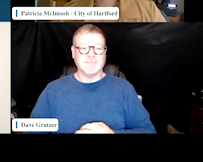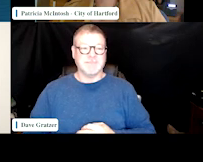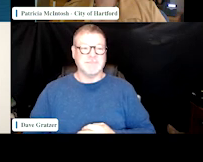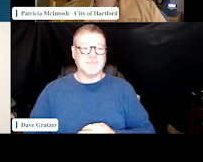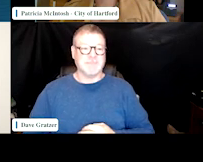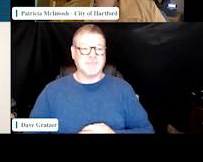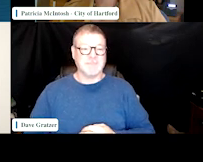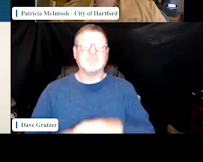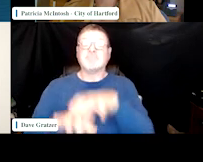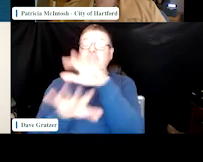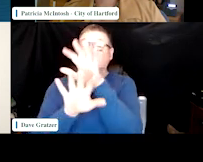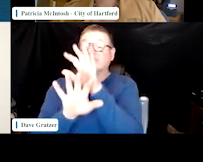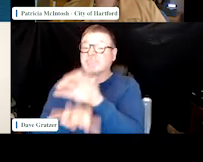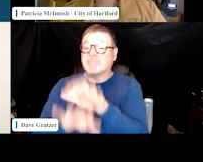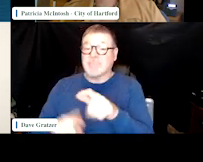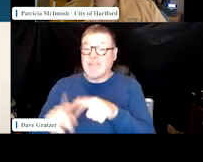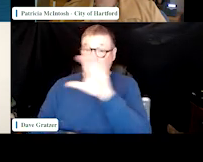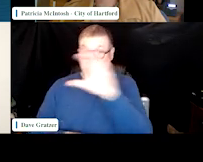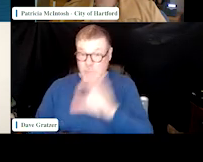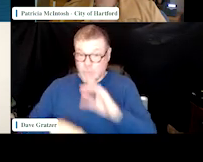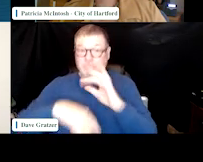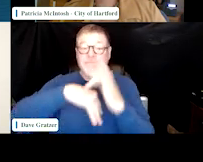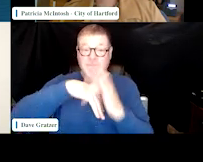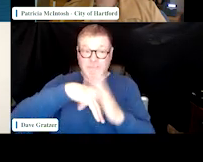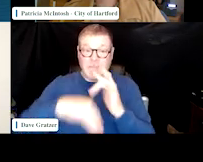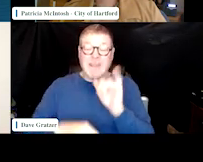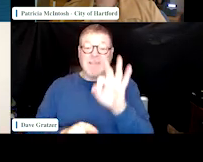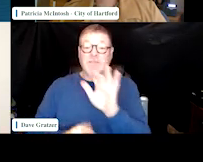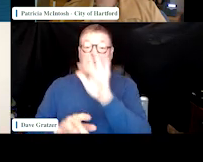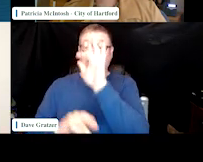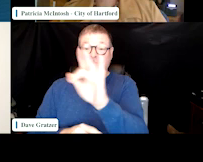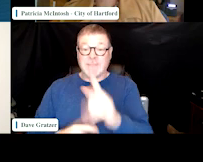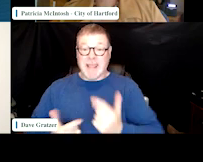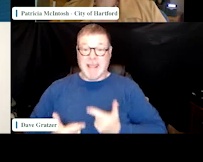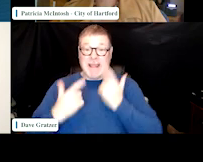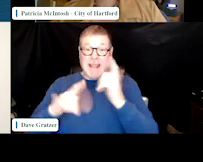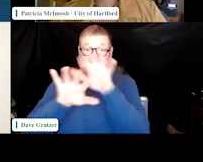Live transcripting from Zoom is available. If you click Live Transcript CC,